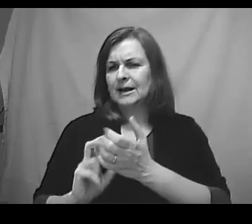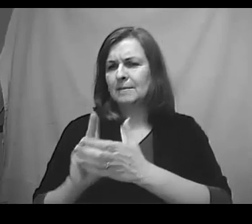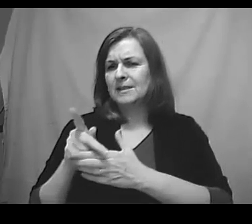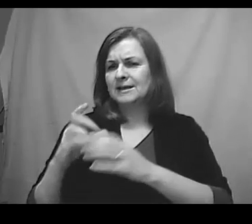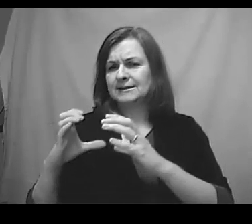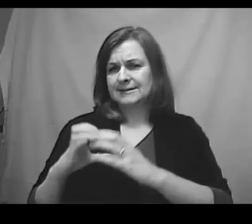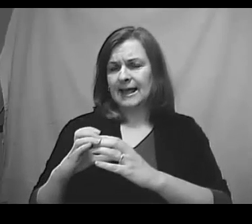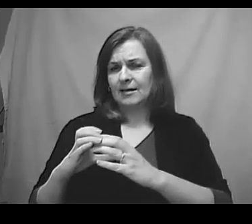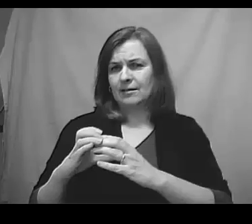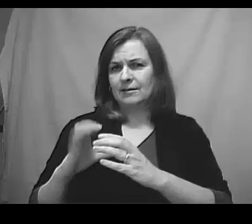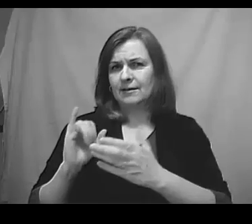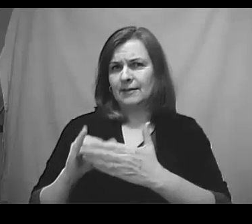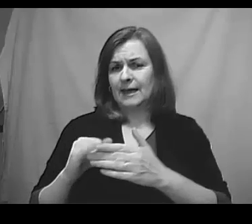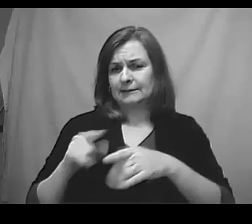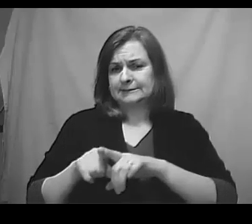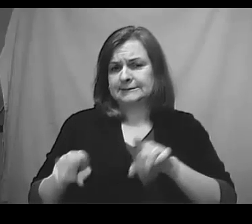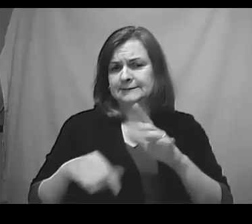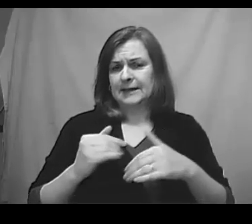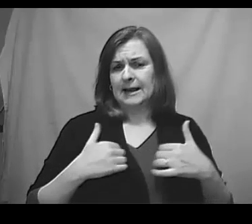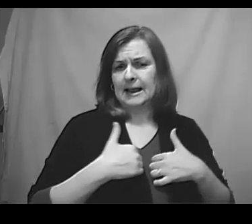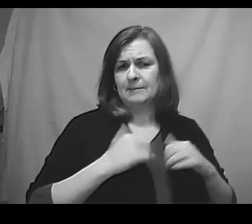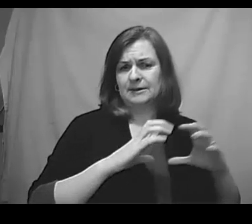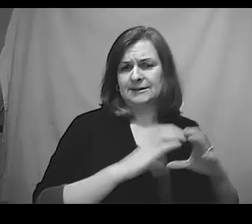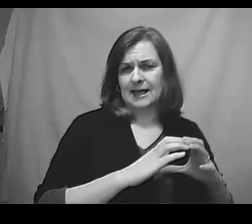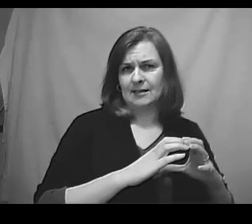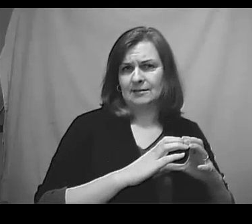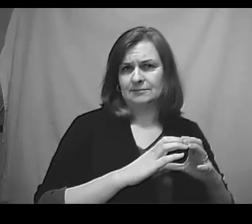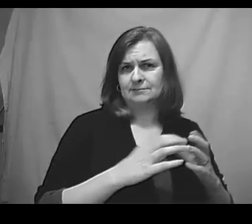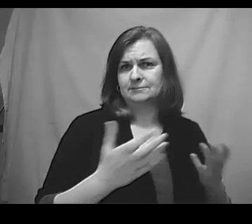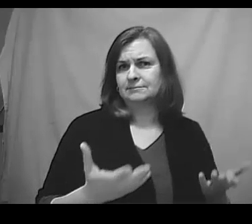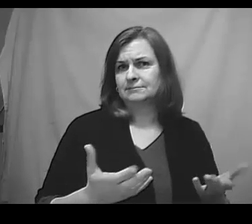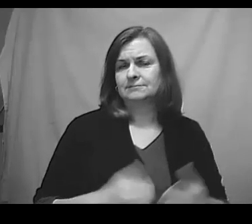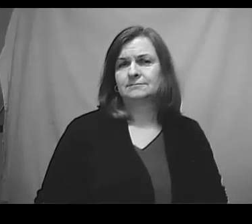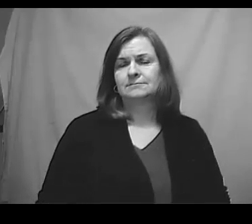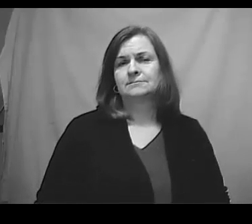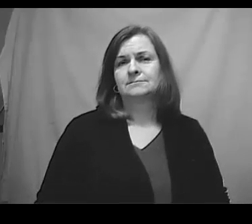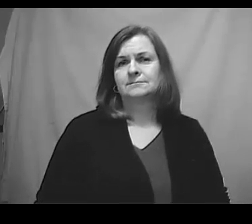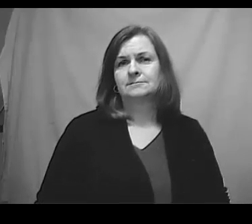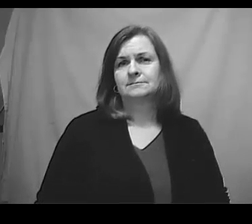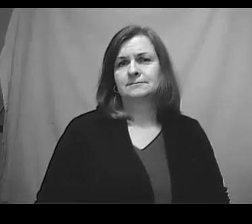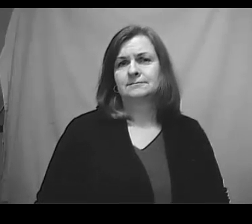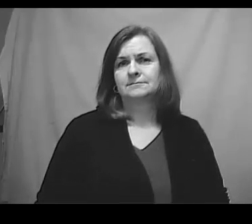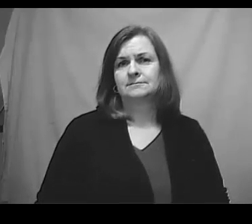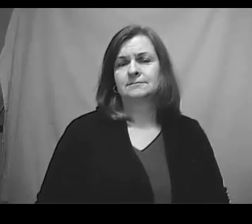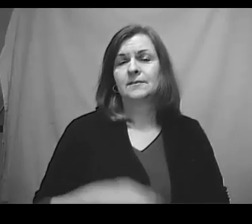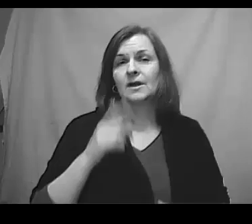cell that would tell you that it is a plant cell and not an animal cell